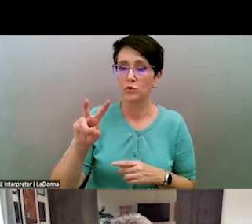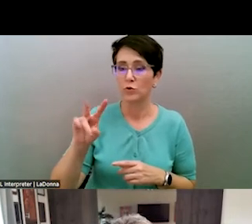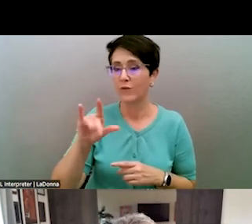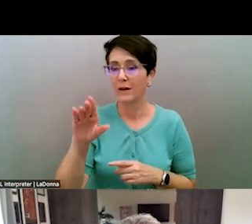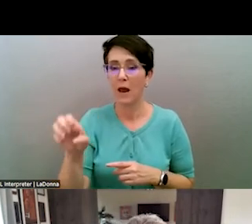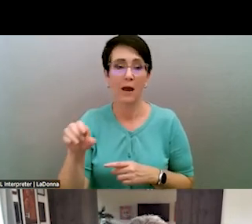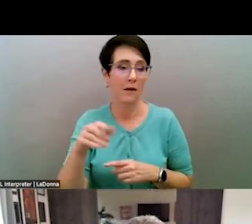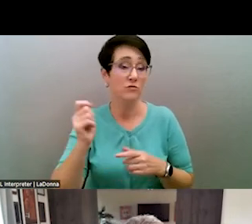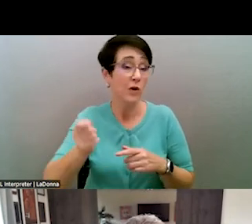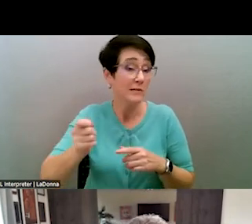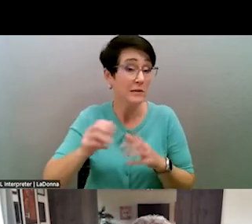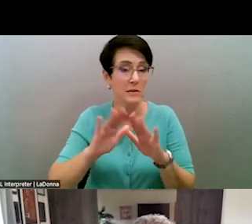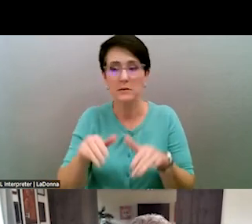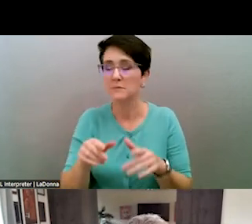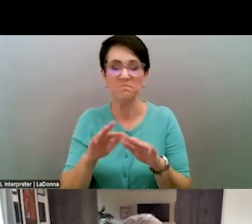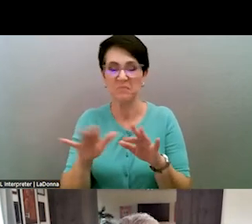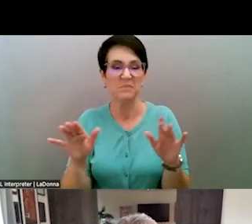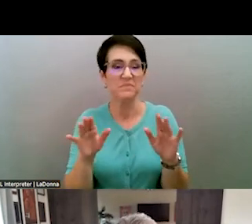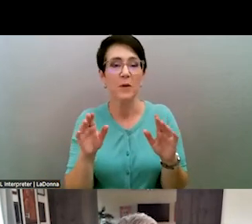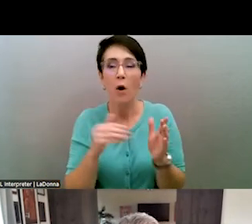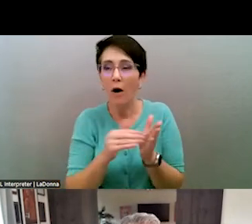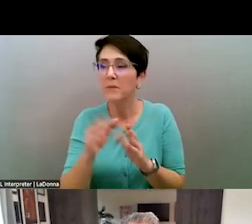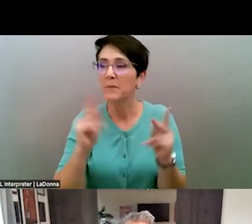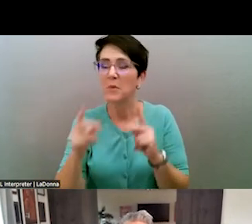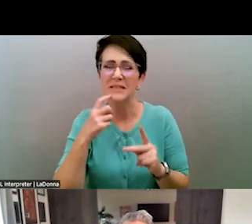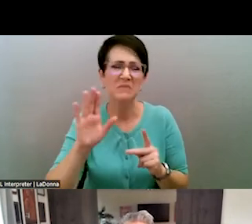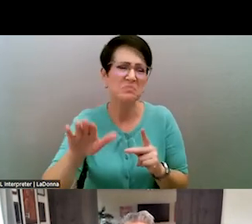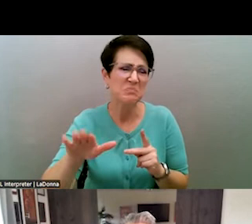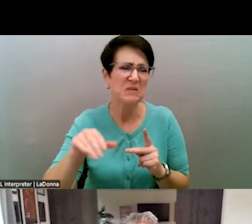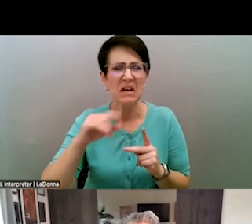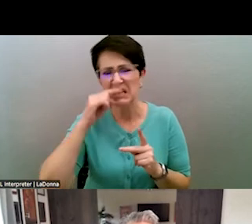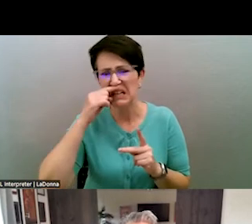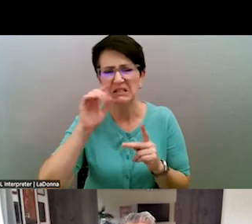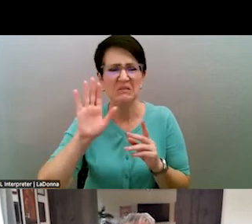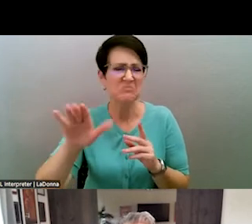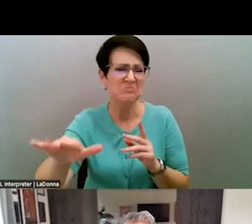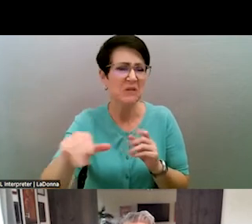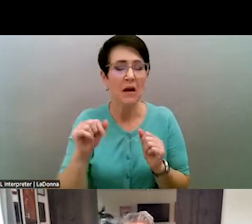NEED TO WORRY AS MUCH ABOUT, KIDS, YOU KNOW, CRISIS, BECAUSE KIDS ARE MORE RESILIENT. WELL,